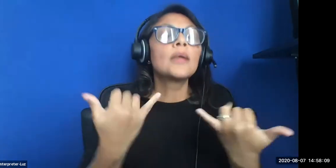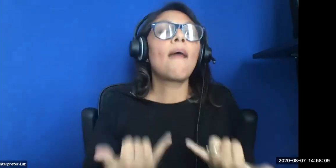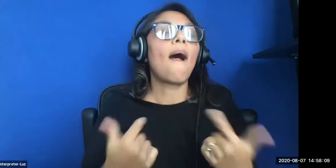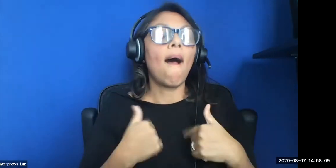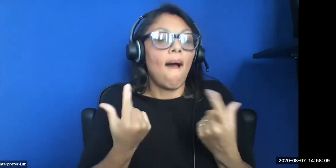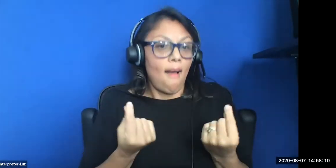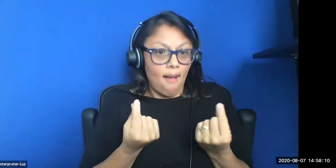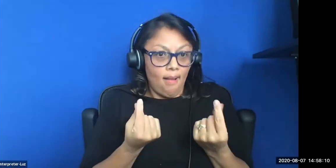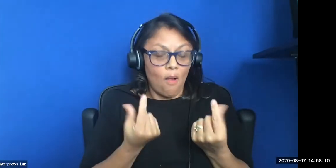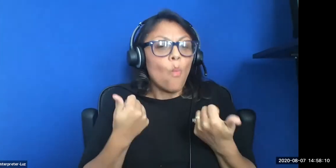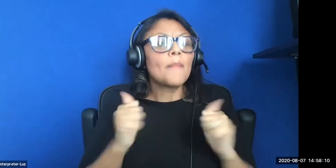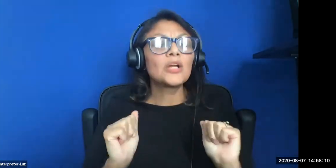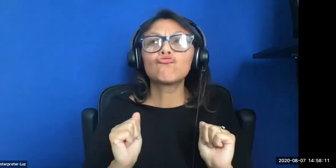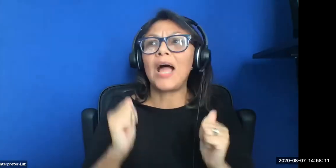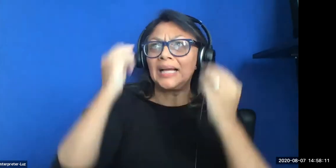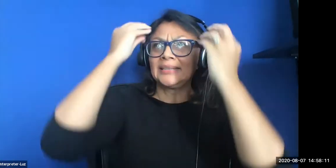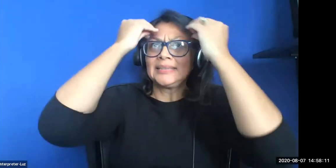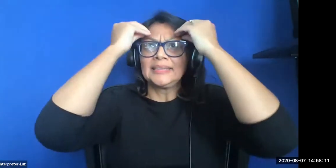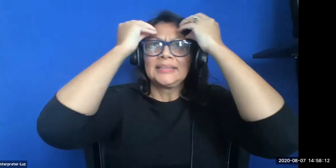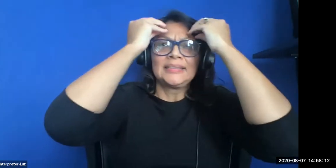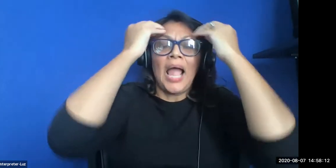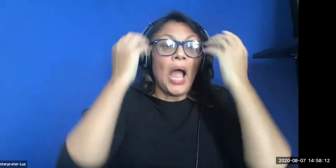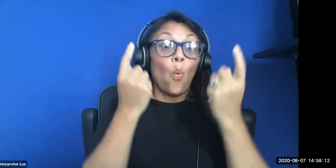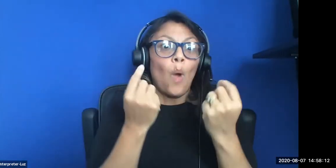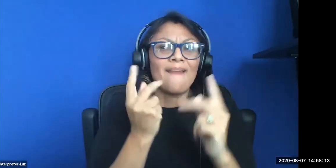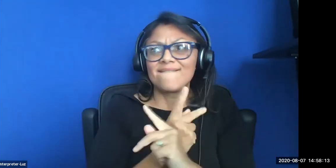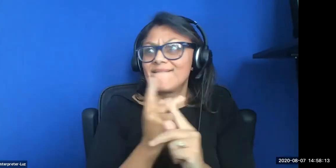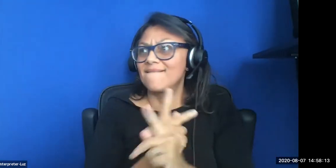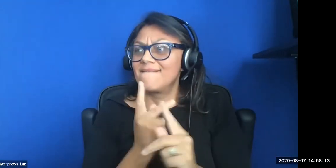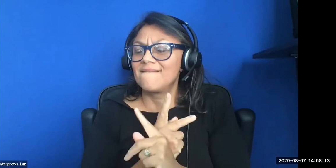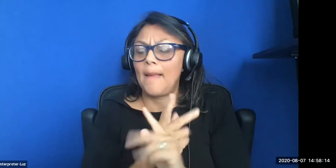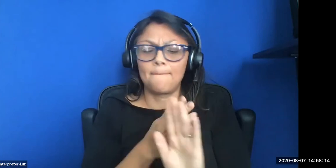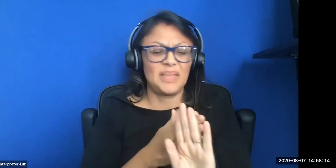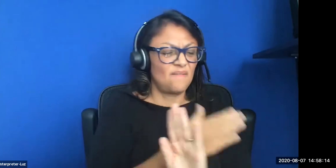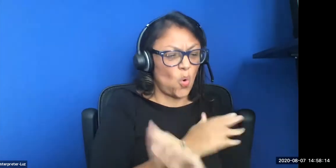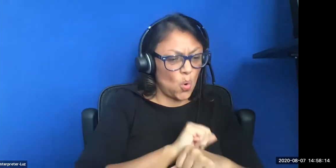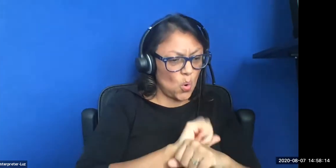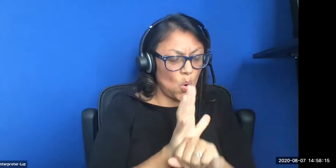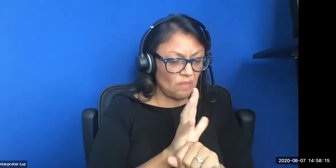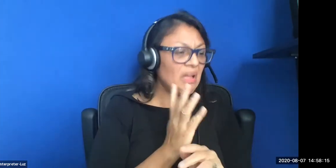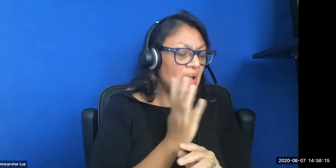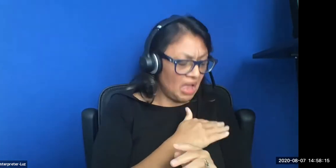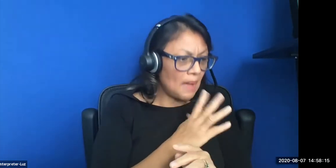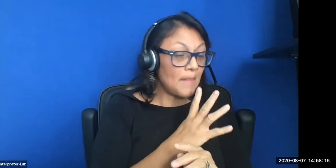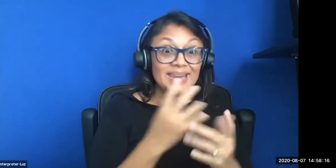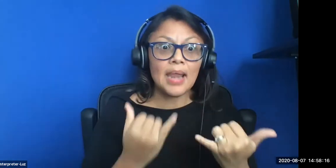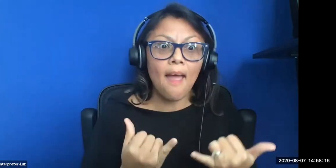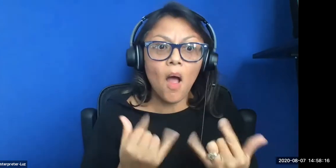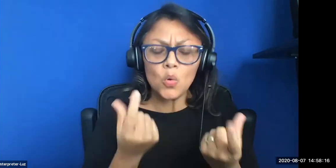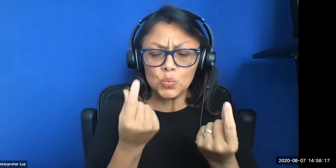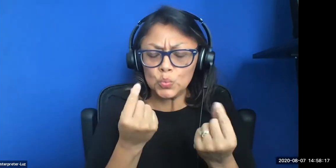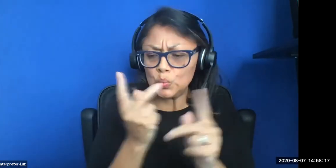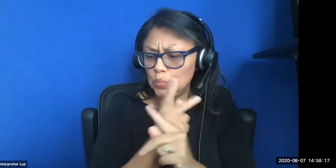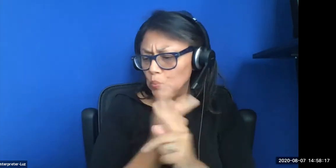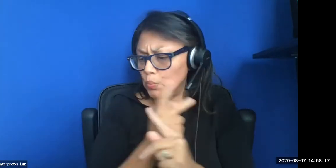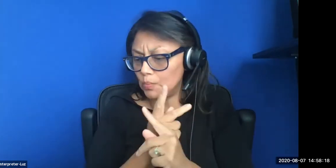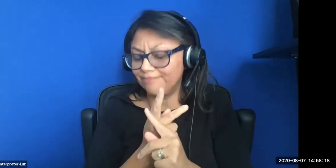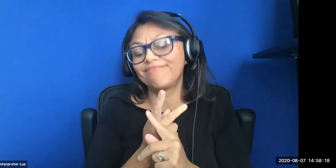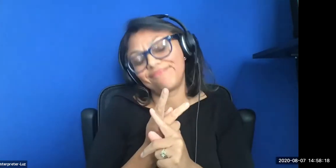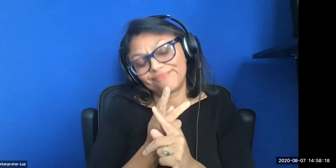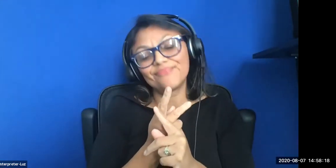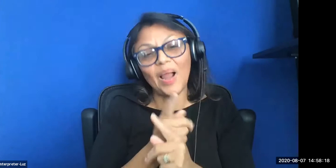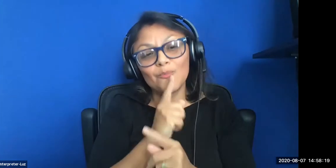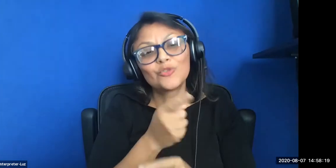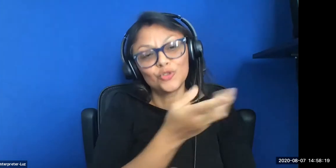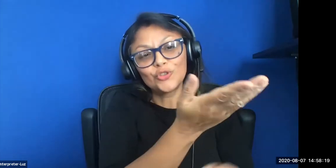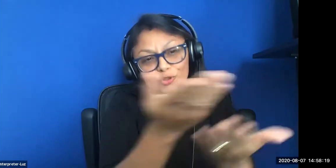Channelle Charest: That something that you've never even thought you would need to try you know before this time. And so that has been something that we have been dealing with, and I'm sure you all have been dealing with as well.